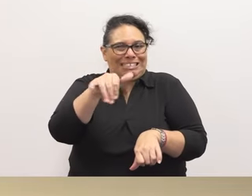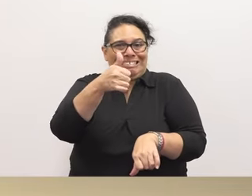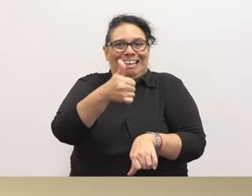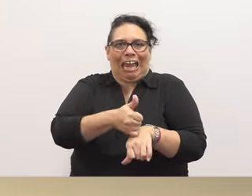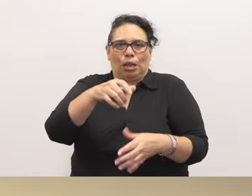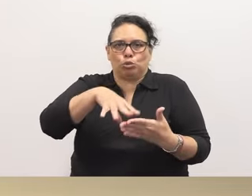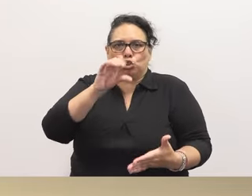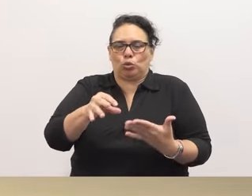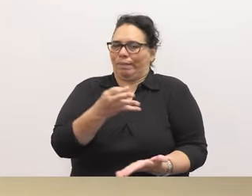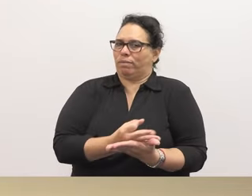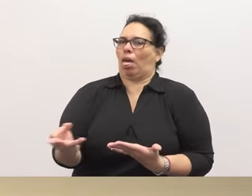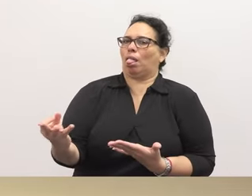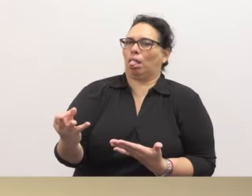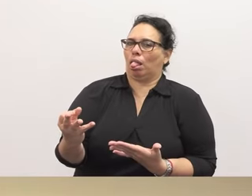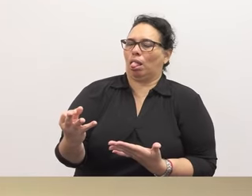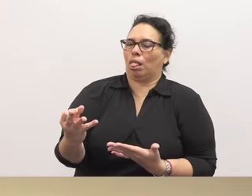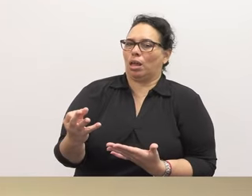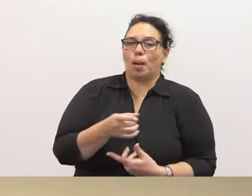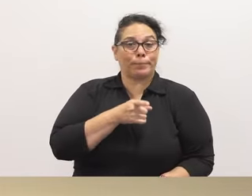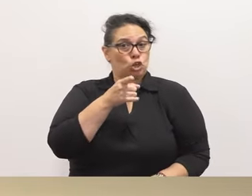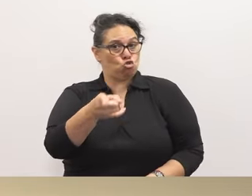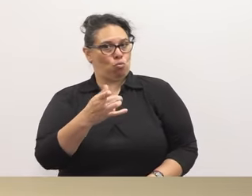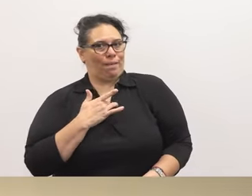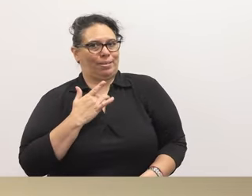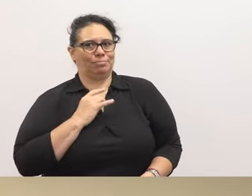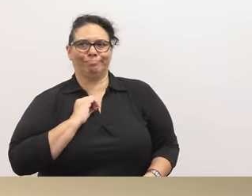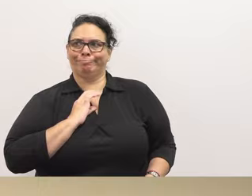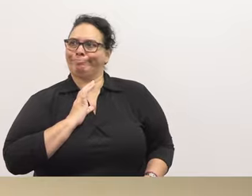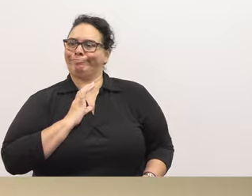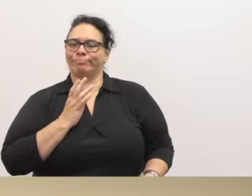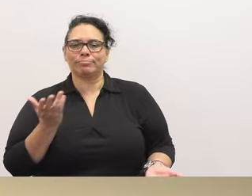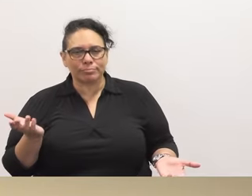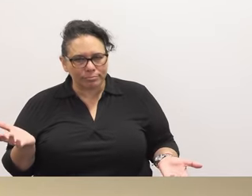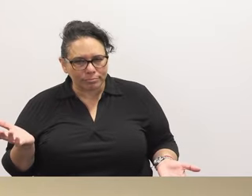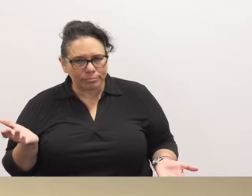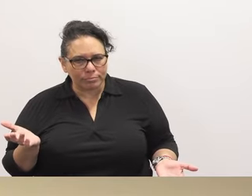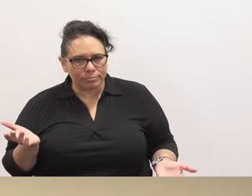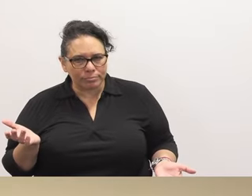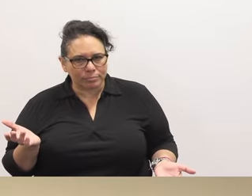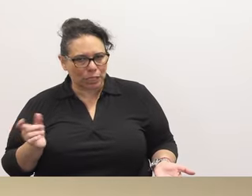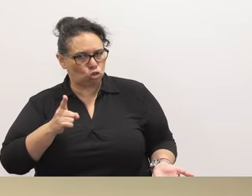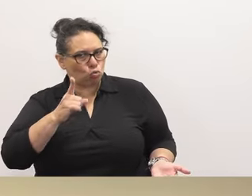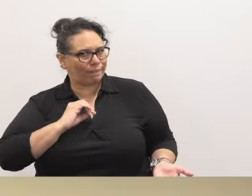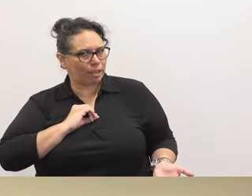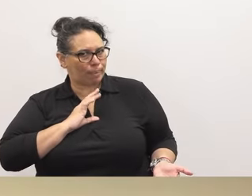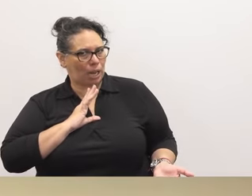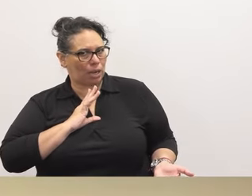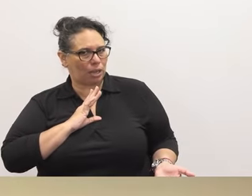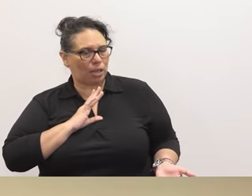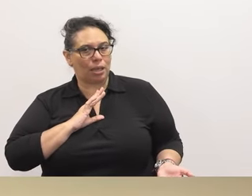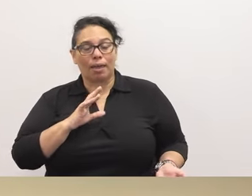in exchange for you feeling better. And the good news is you'll feel better. And the third graders who don't learn how to read